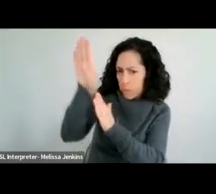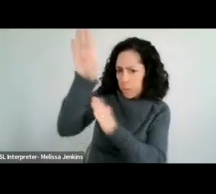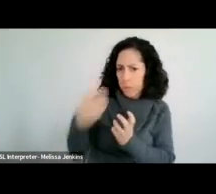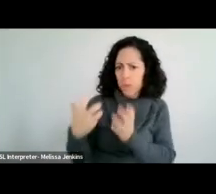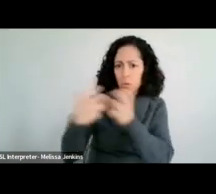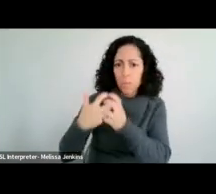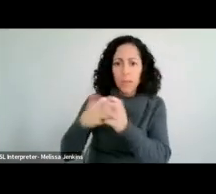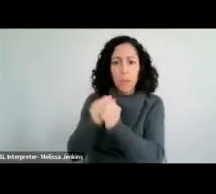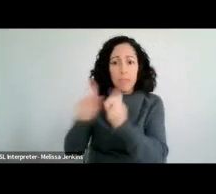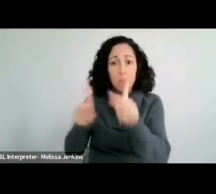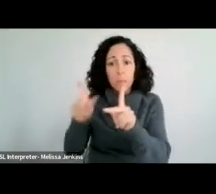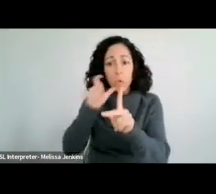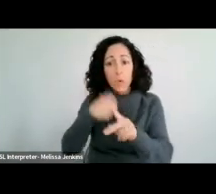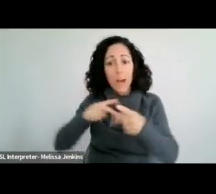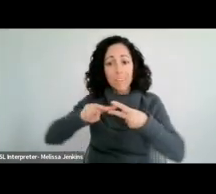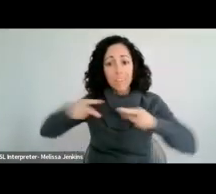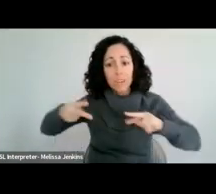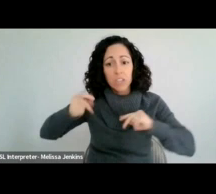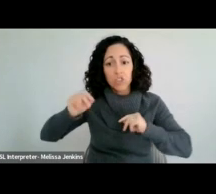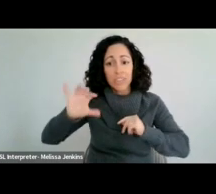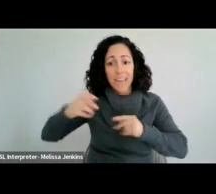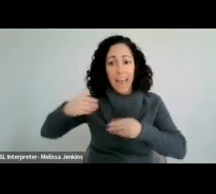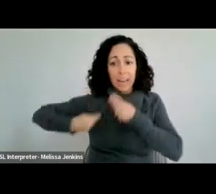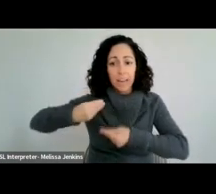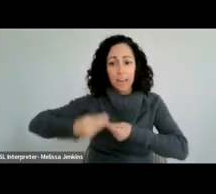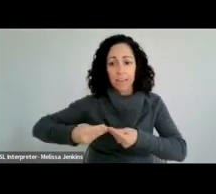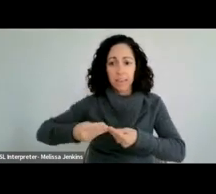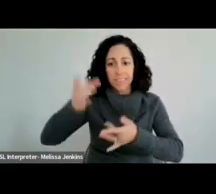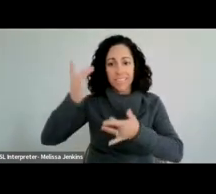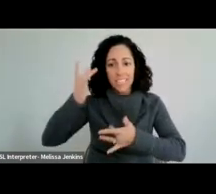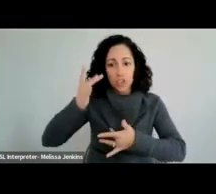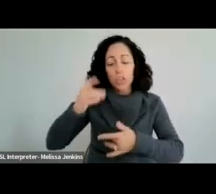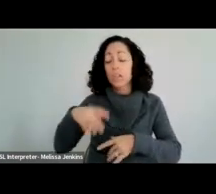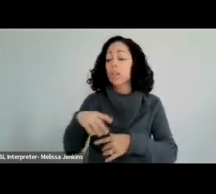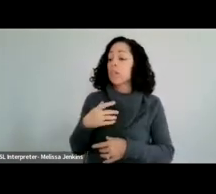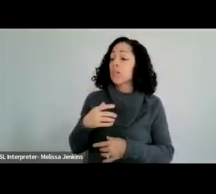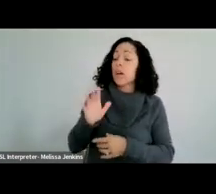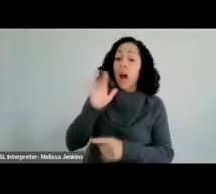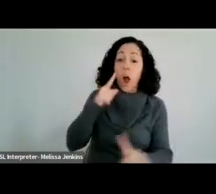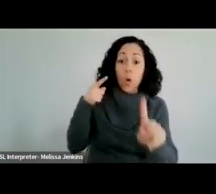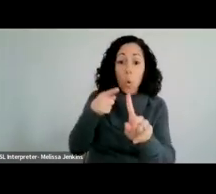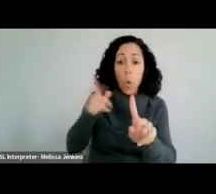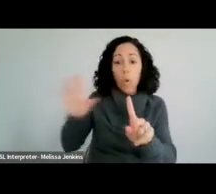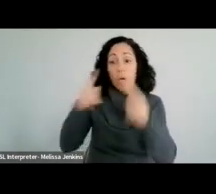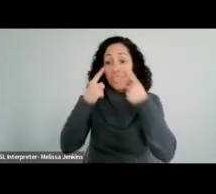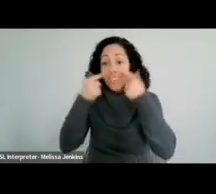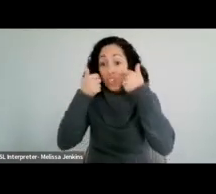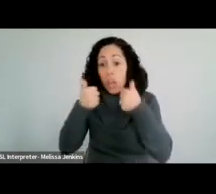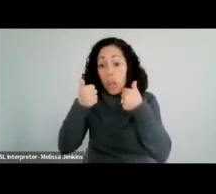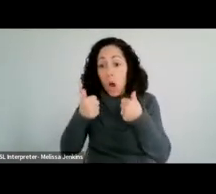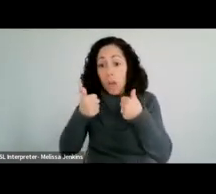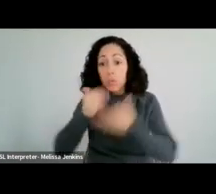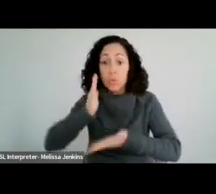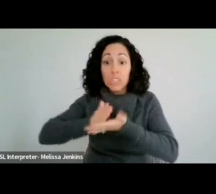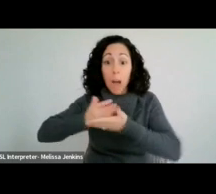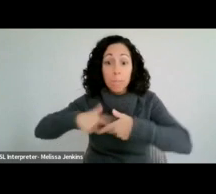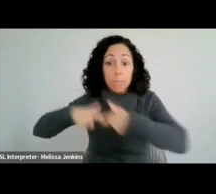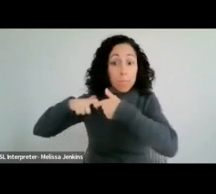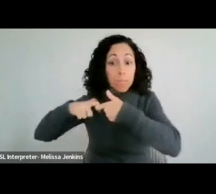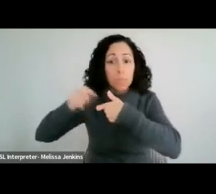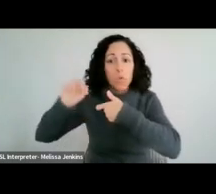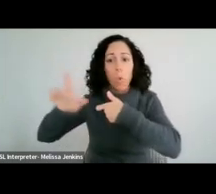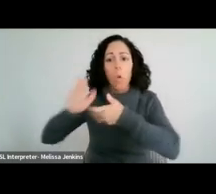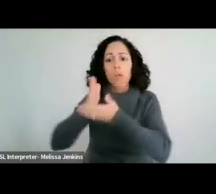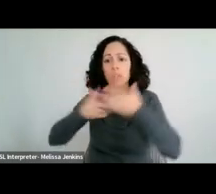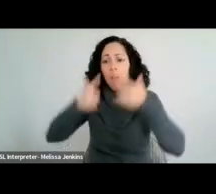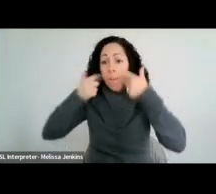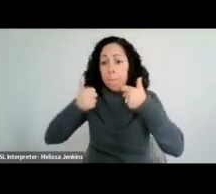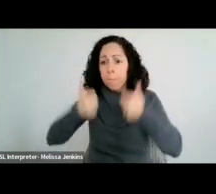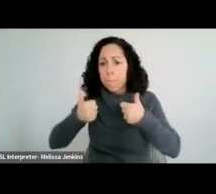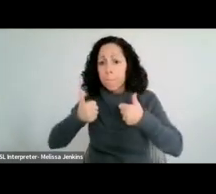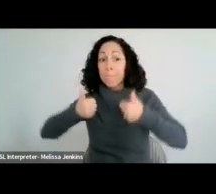with the mission of stopping vision loss or even to reverse some of the symptoms. In the field of RNA therapies,